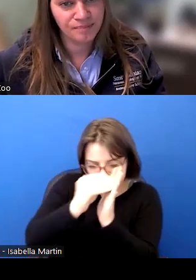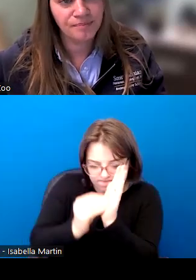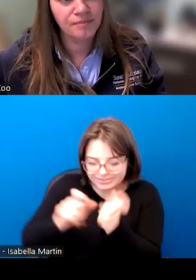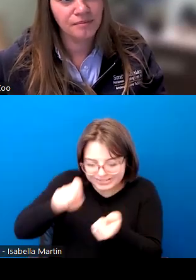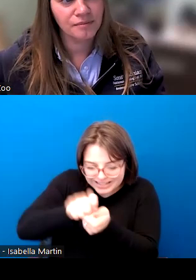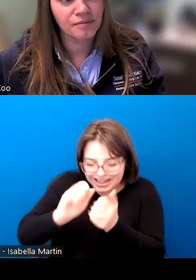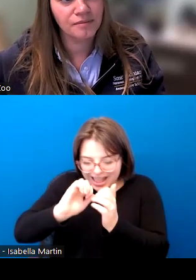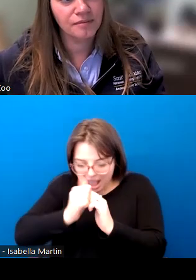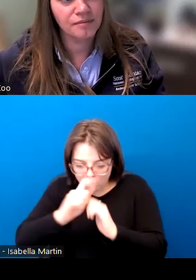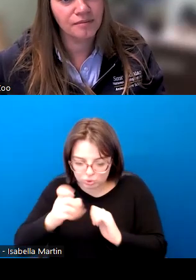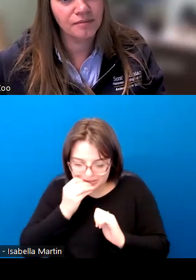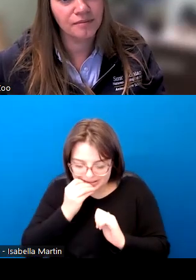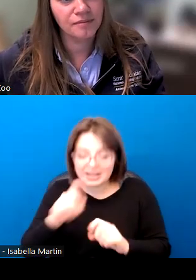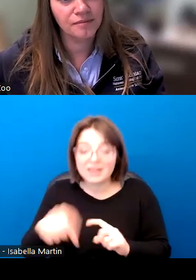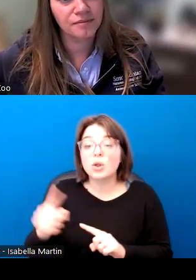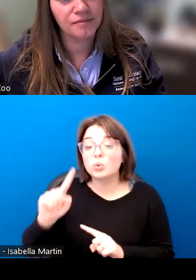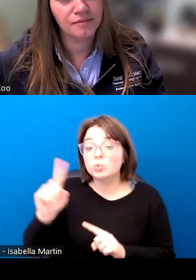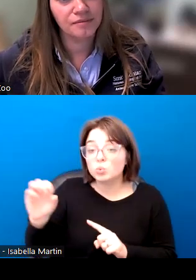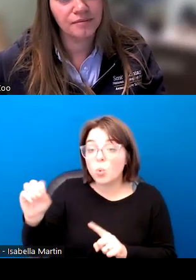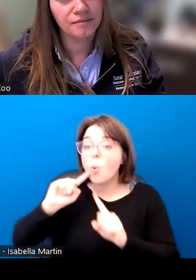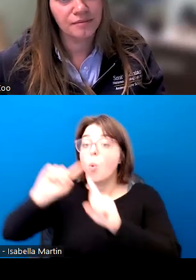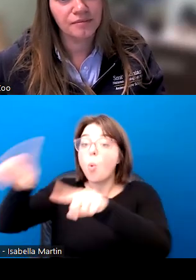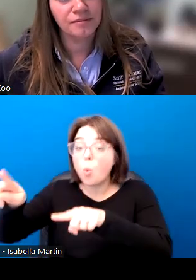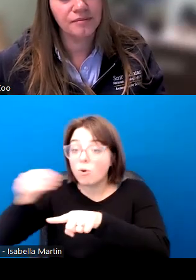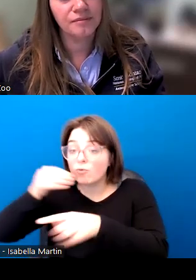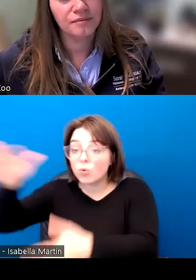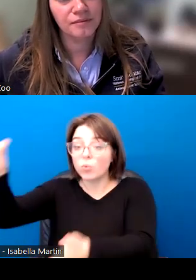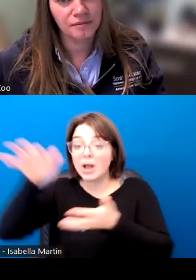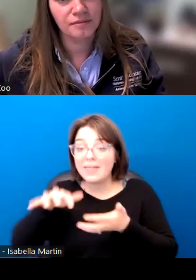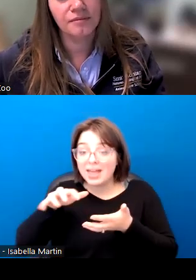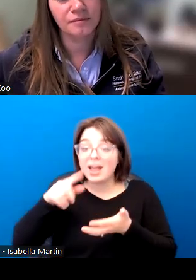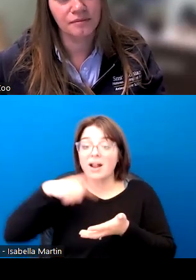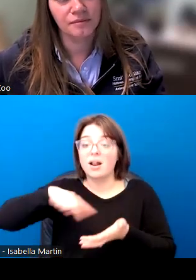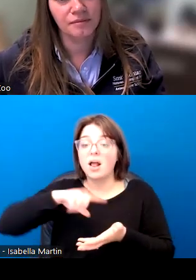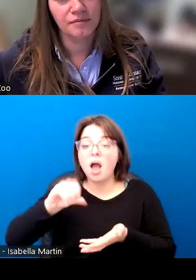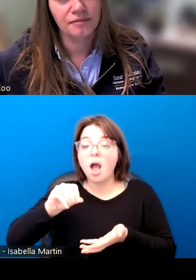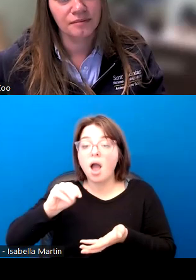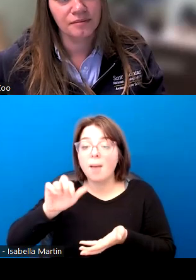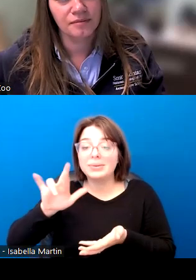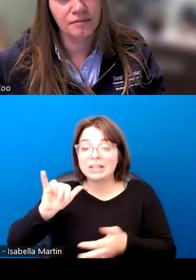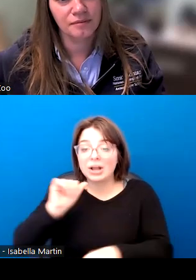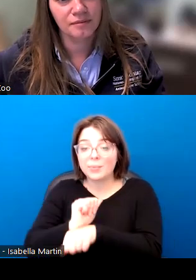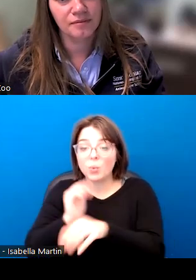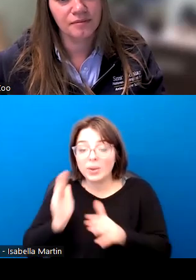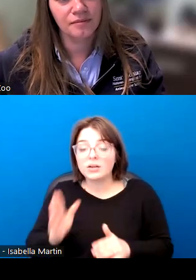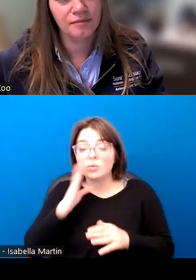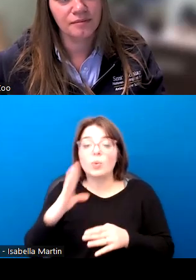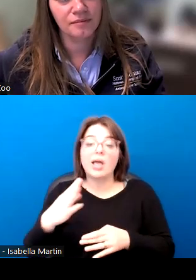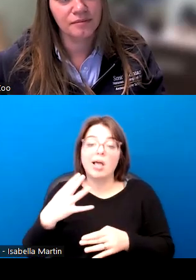commissary keepers are the ones who are preparing organizing sending out every day um so that was a